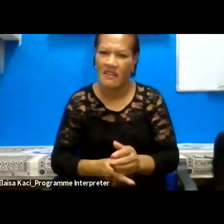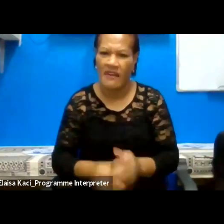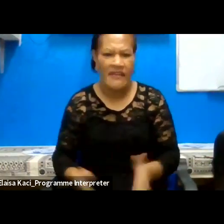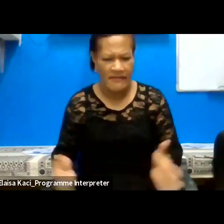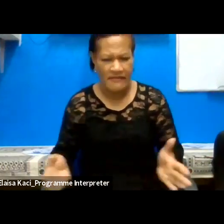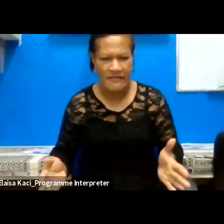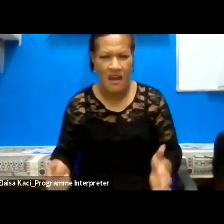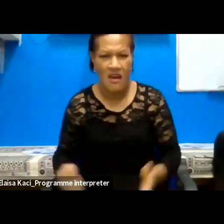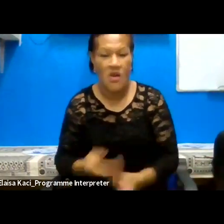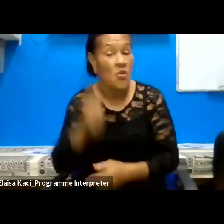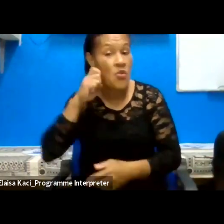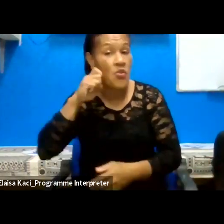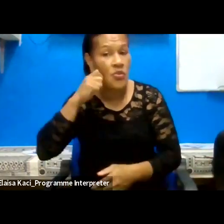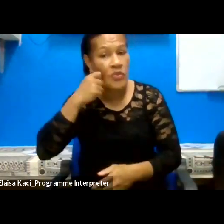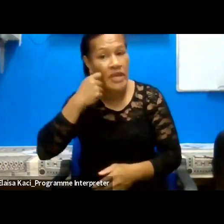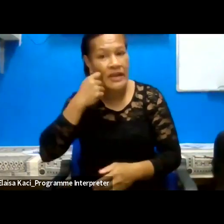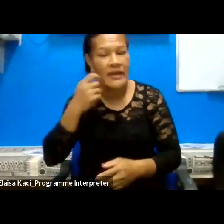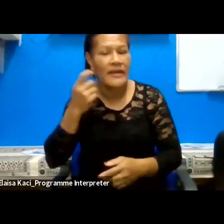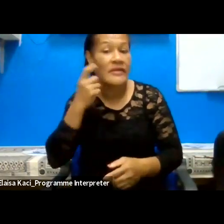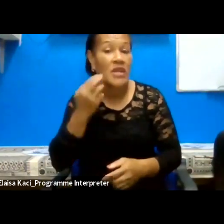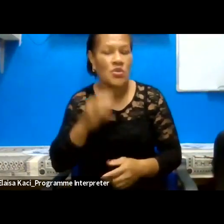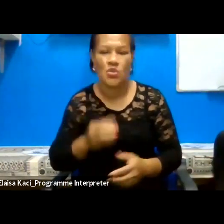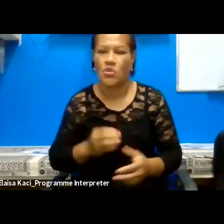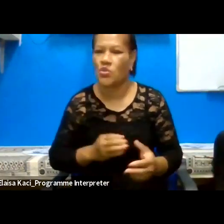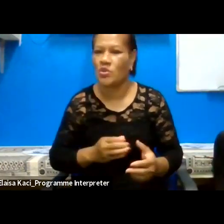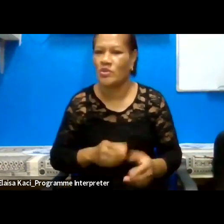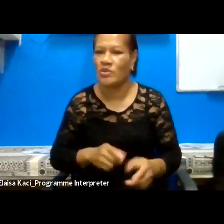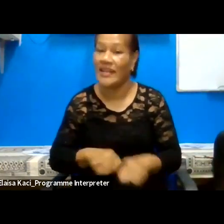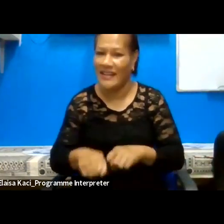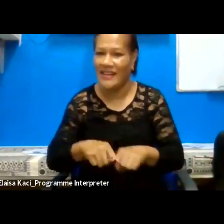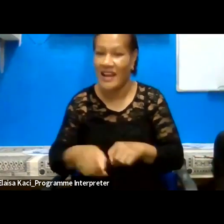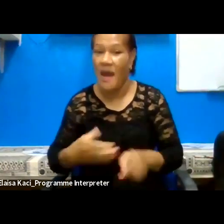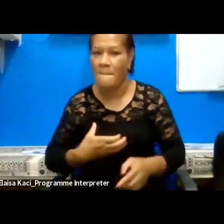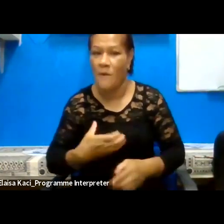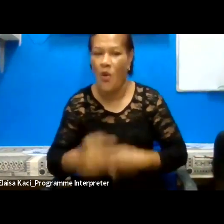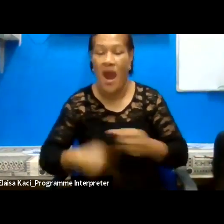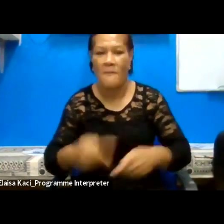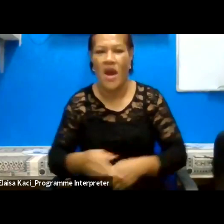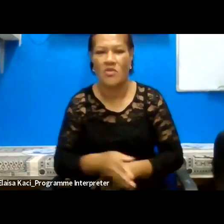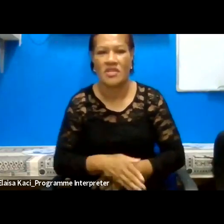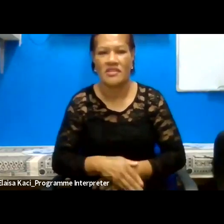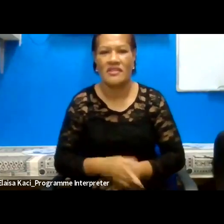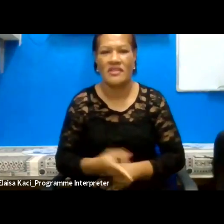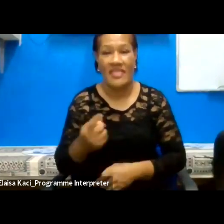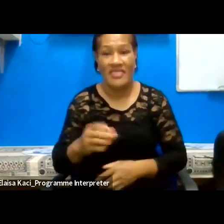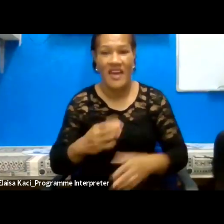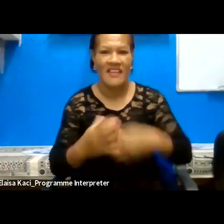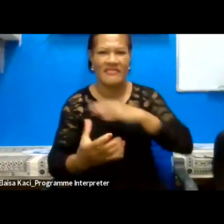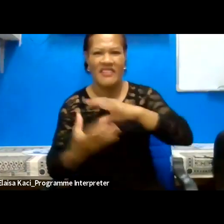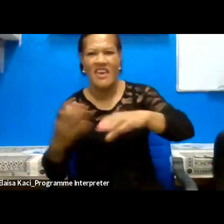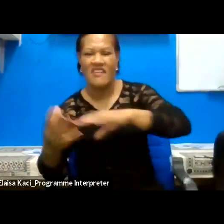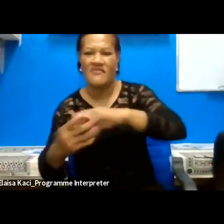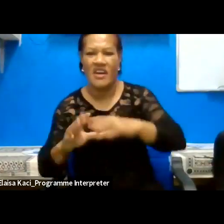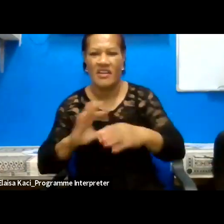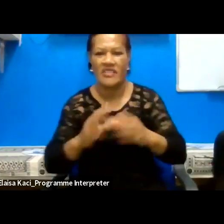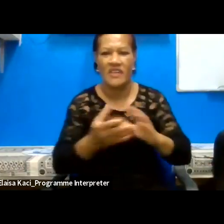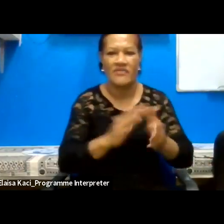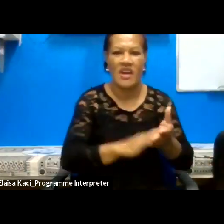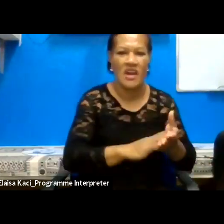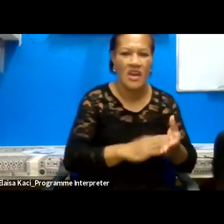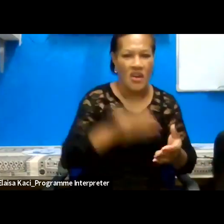well. So, and thank you very